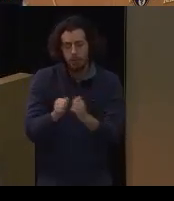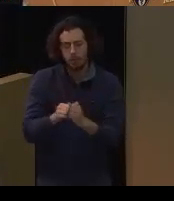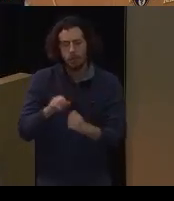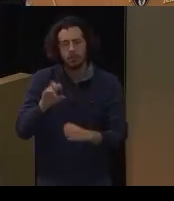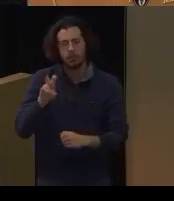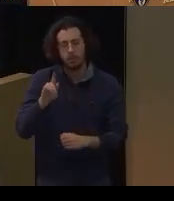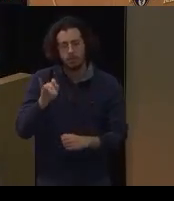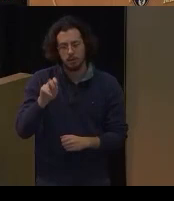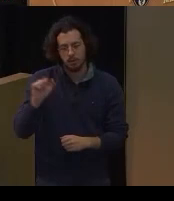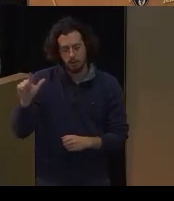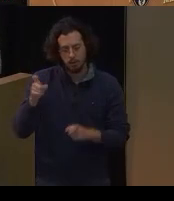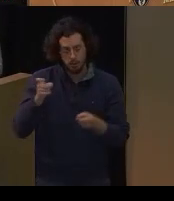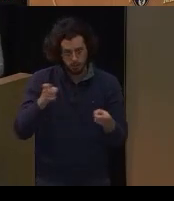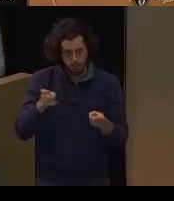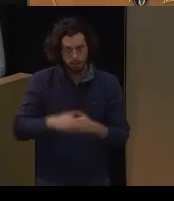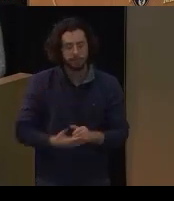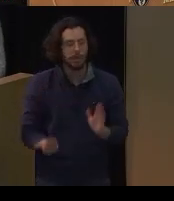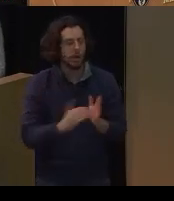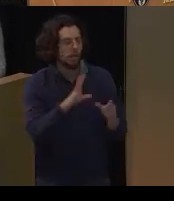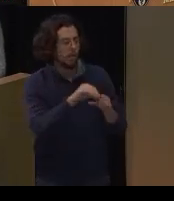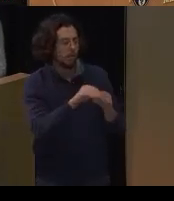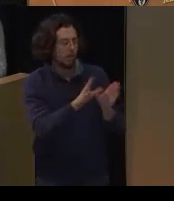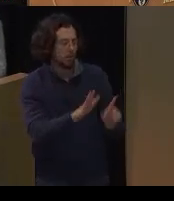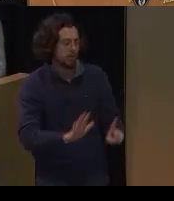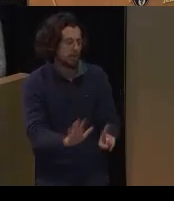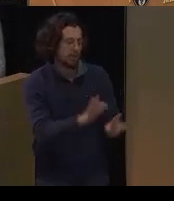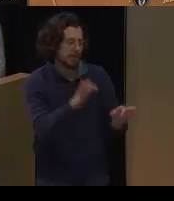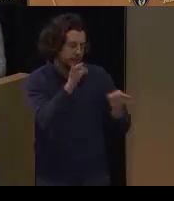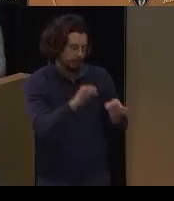do this we took participants description of what they were doing when increasing and decreasing